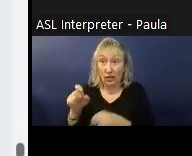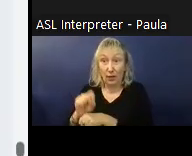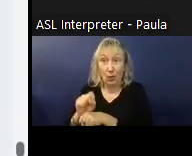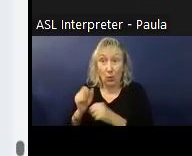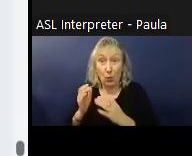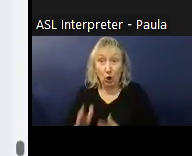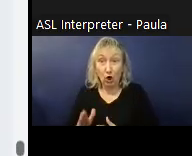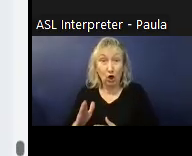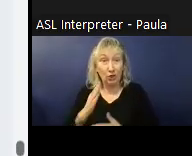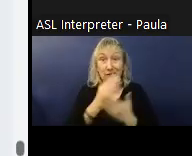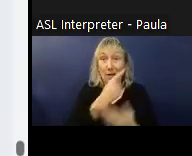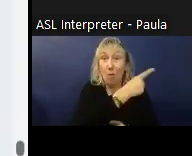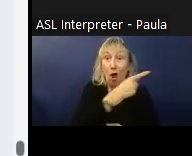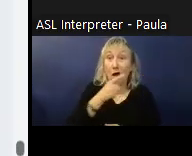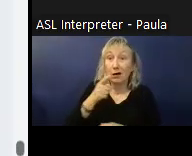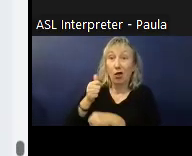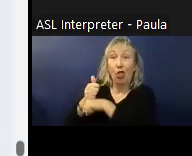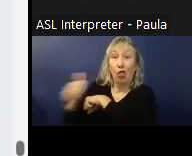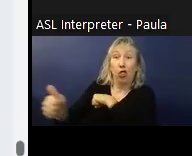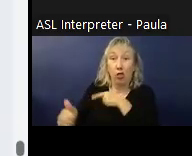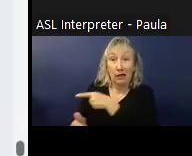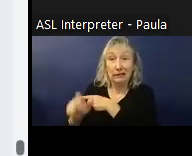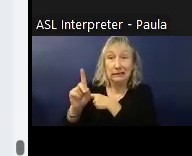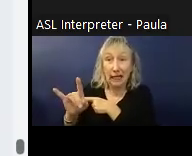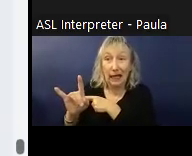substantiation and there's really nothing we can do for them.